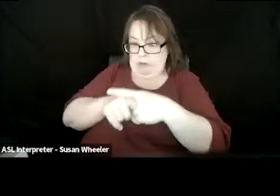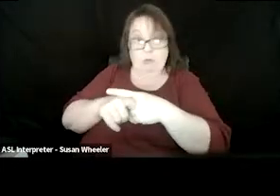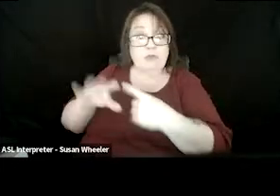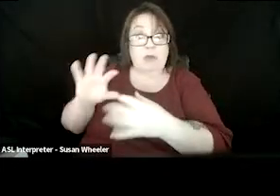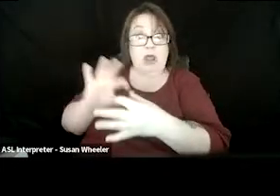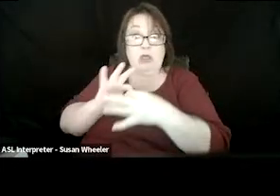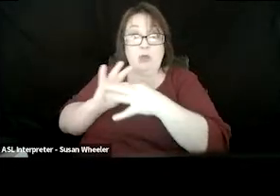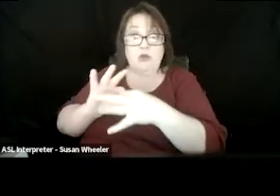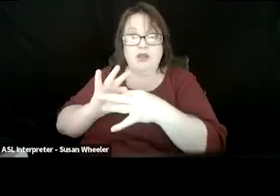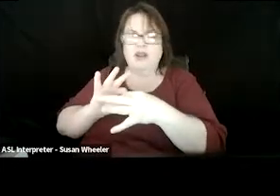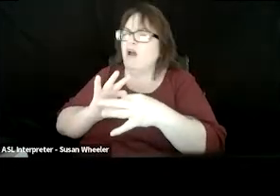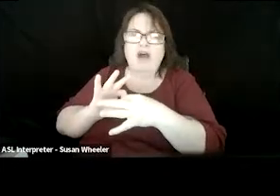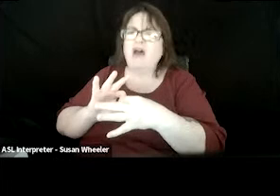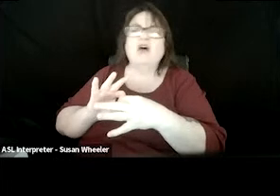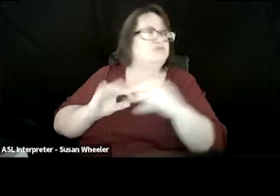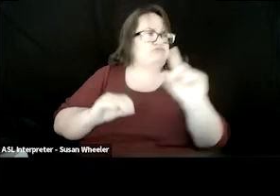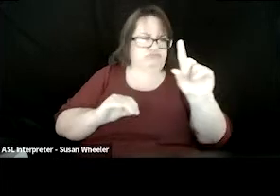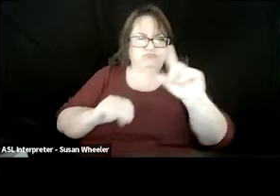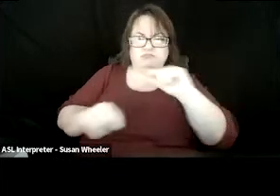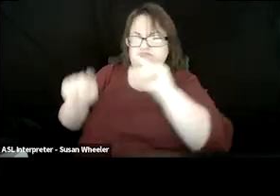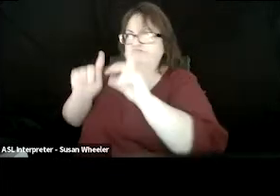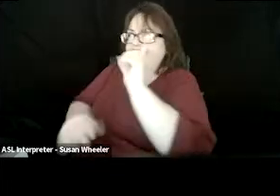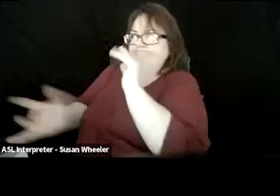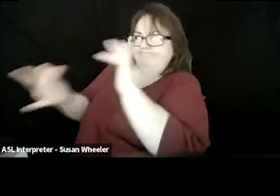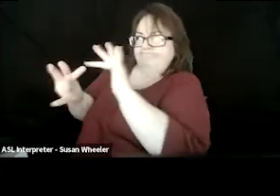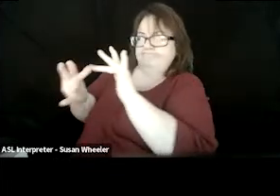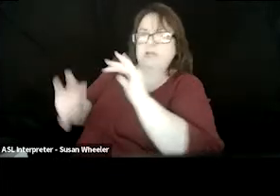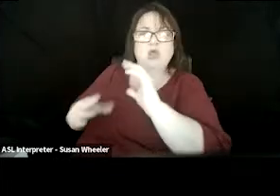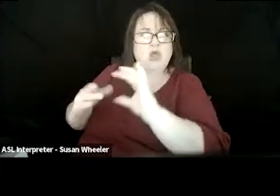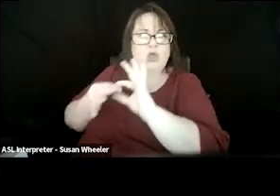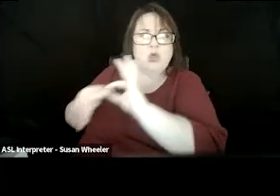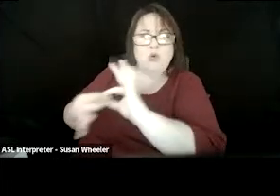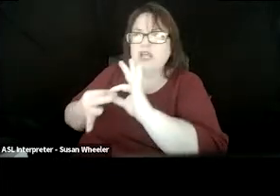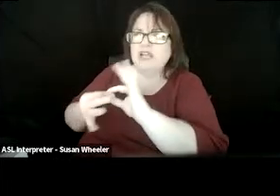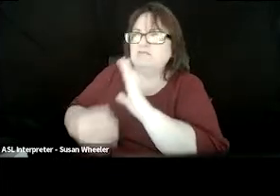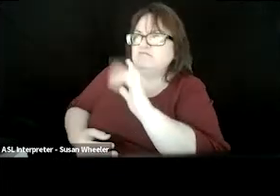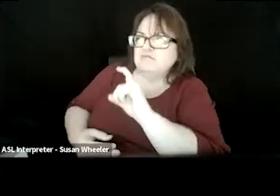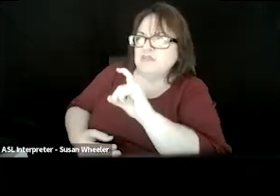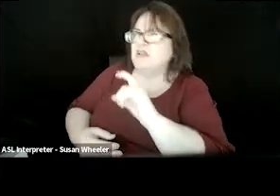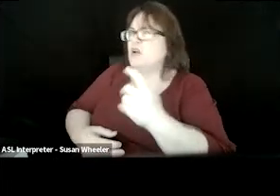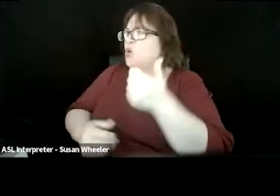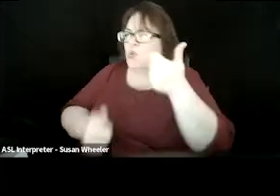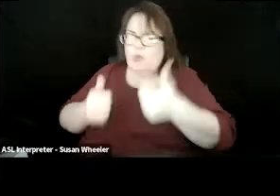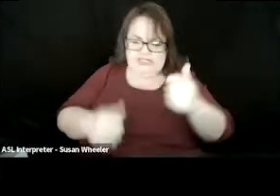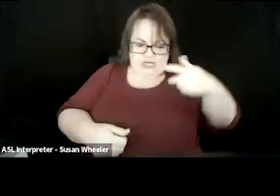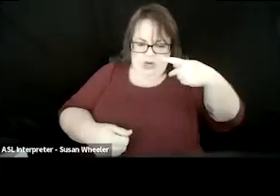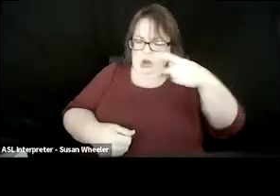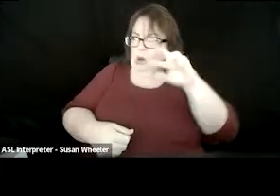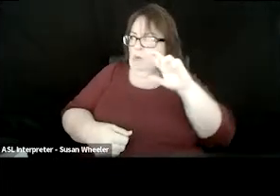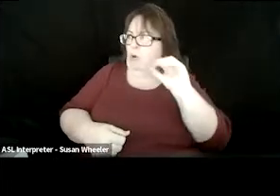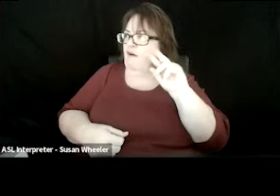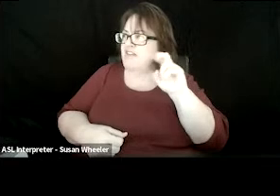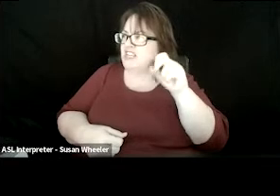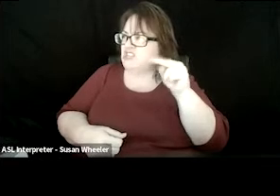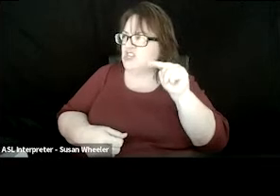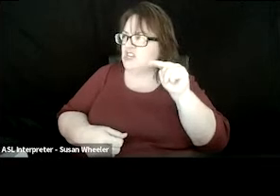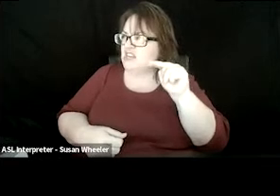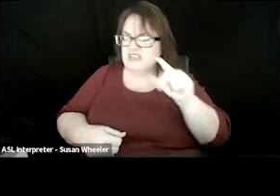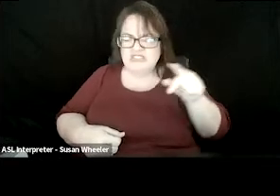you wanna talk to the union and see what provision applies and whether the union contract trumps that provision